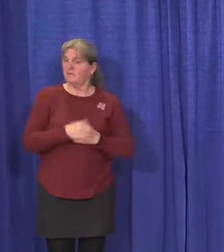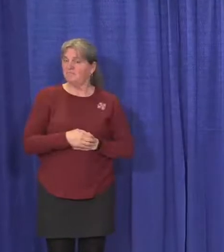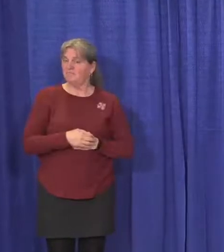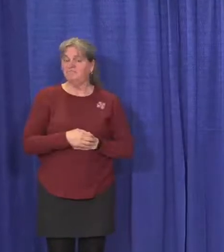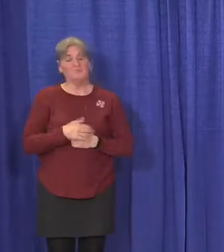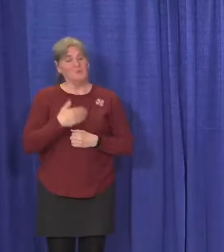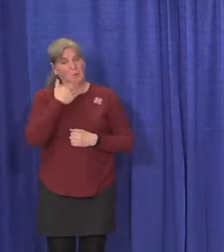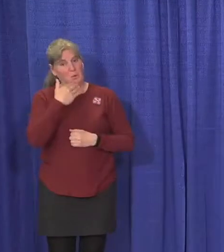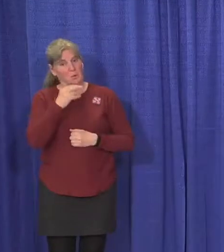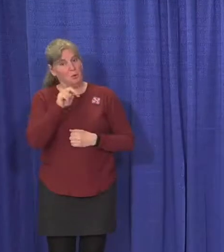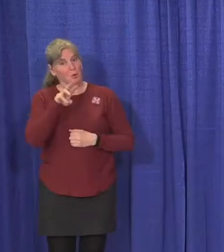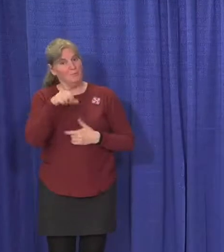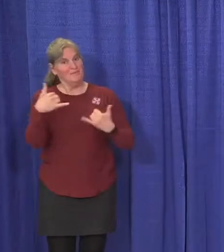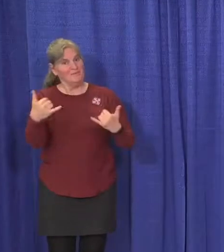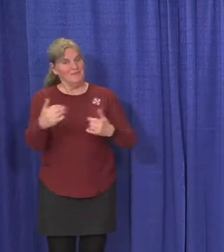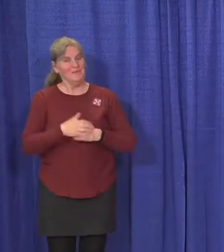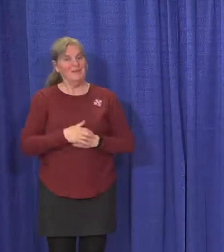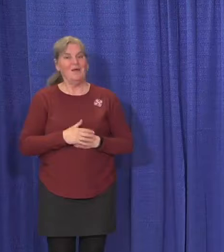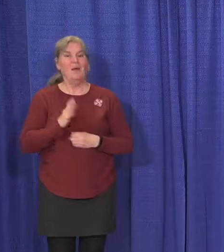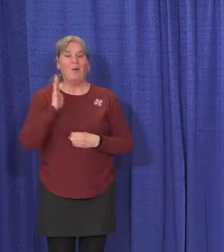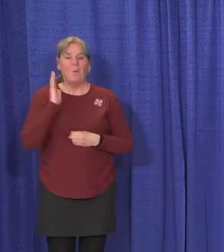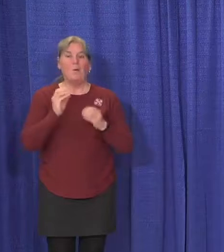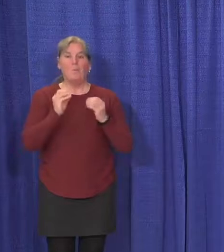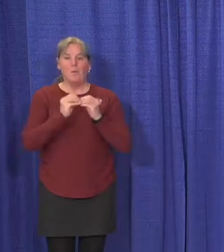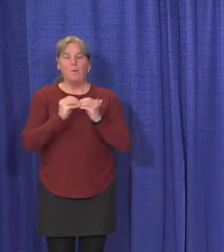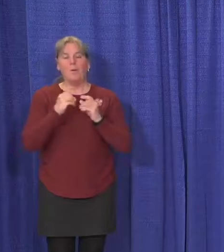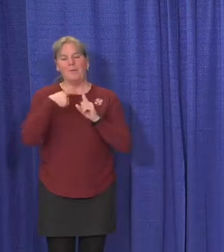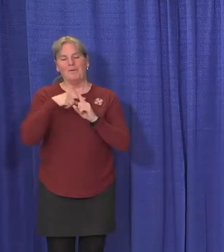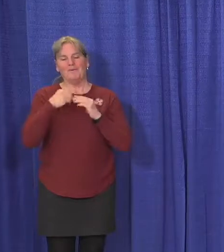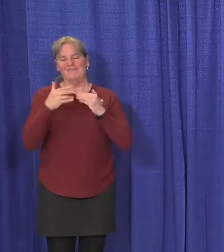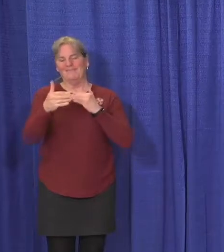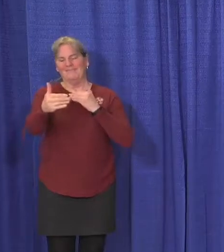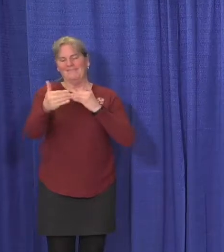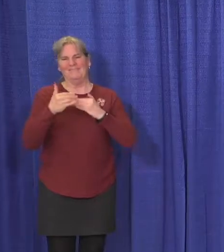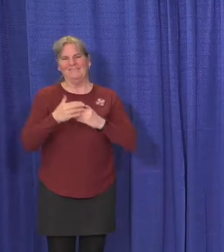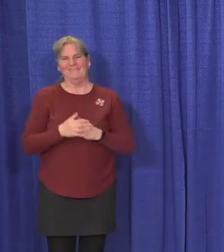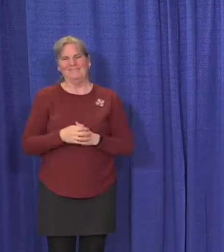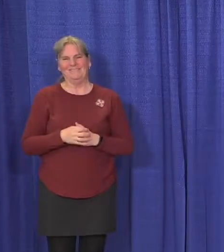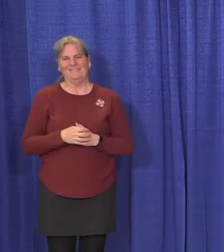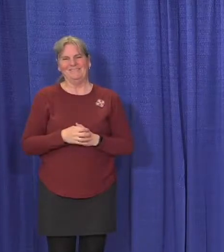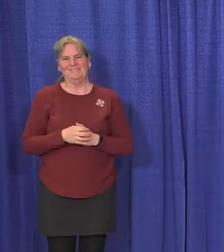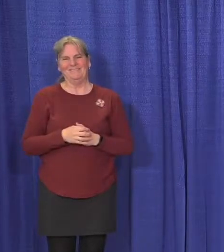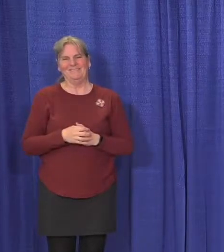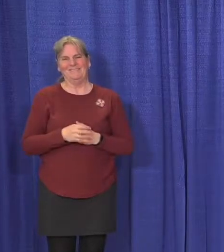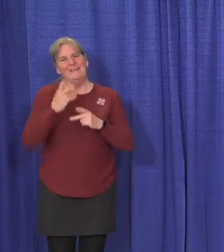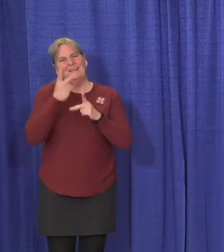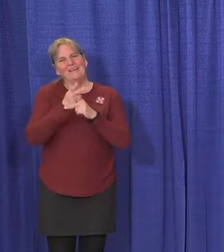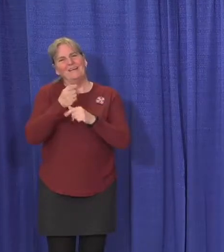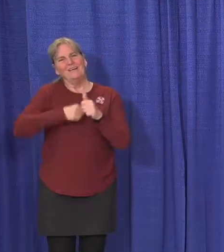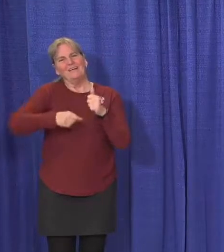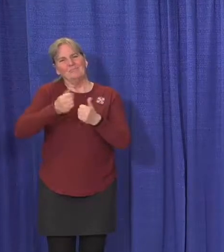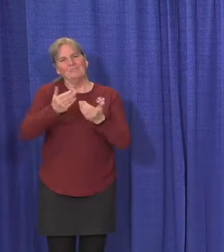That is it for today. We've had positive news and more positive news to come.